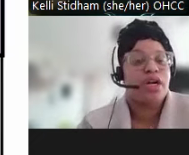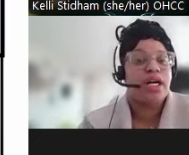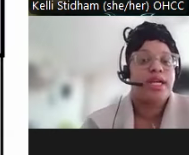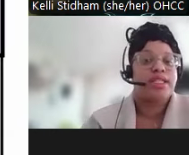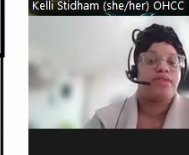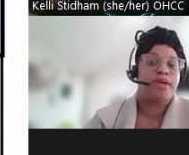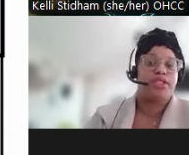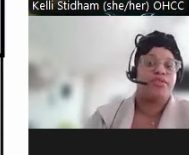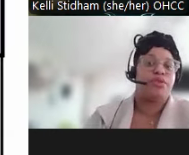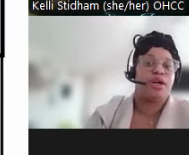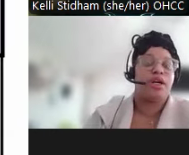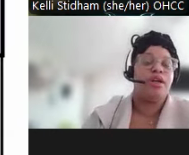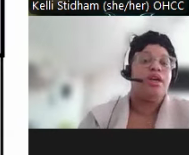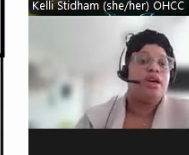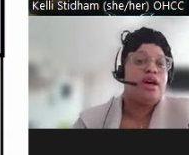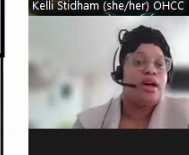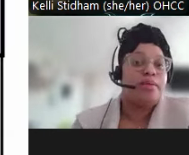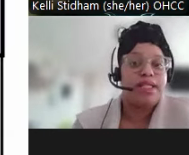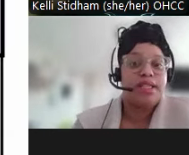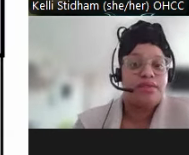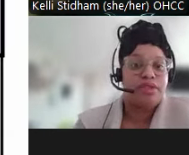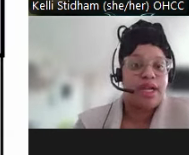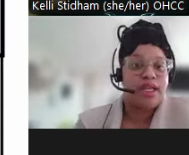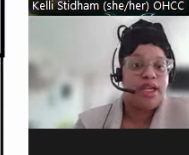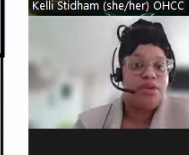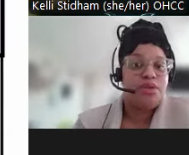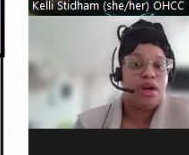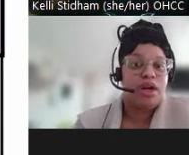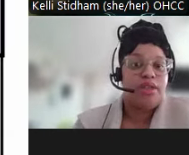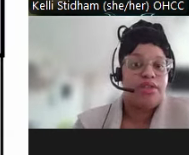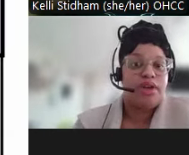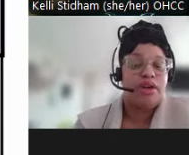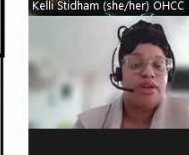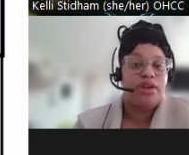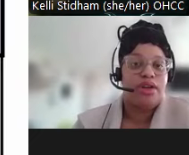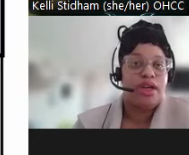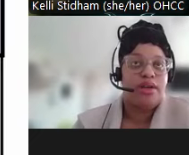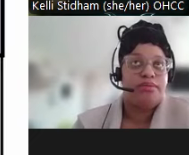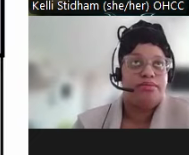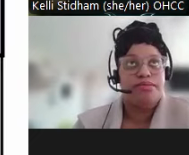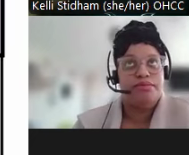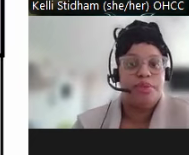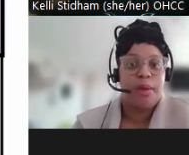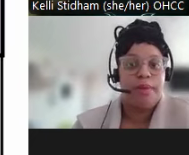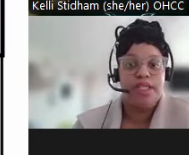contact information for um myself